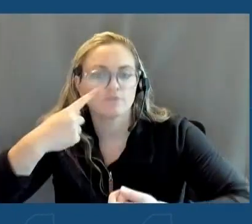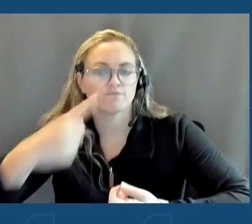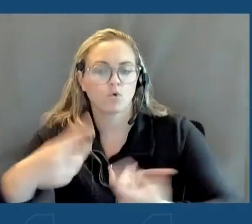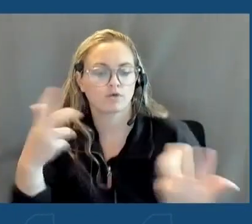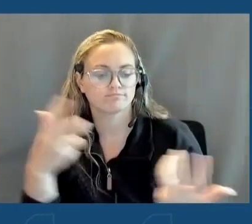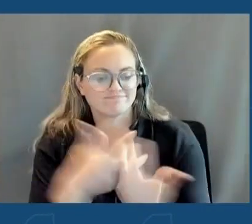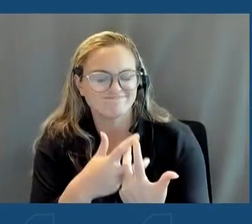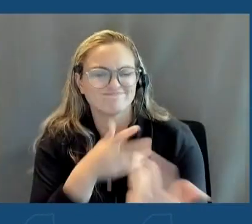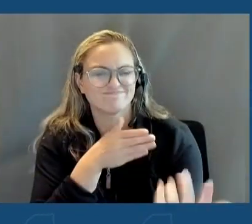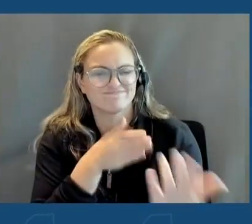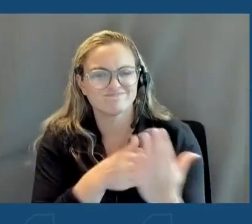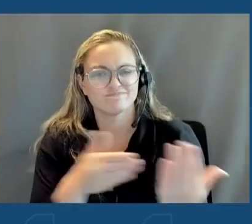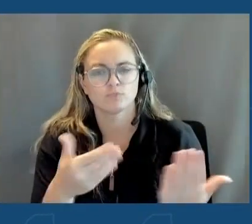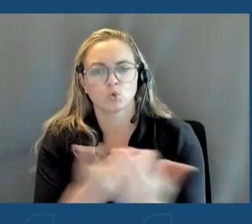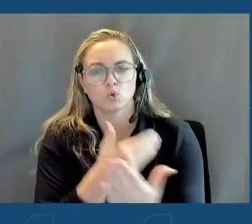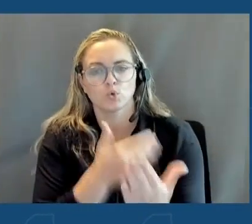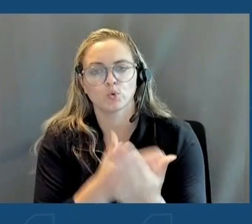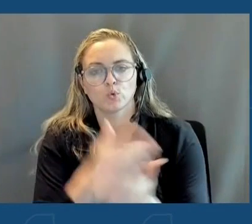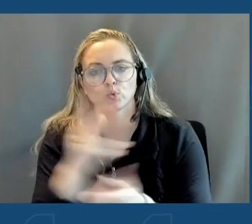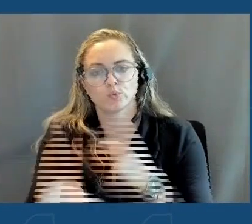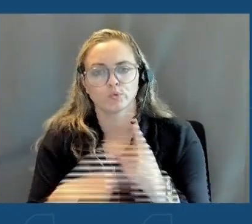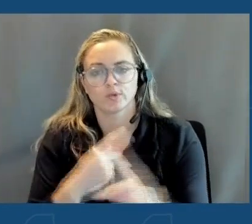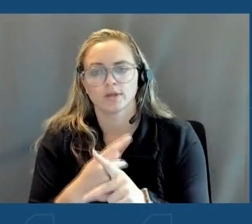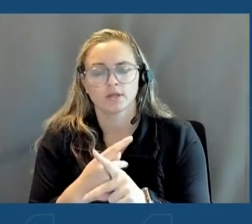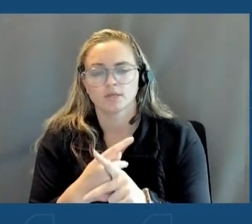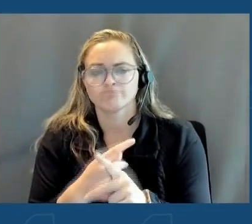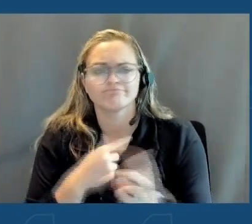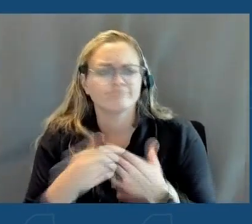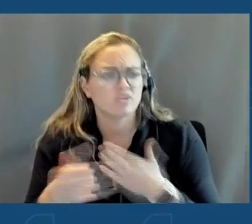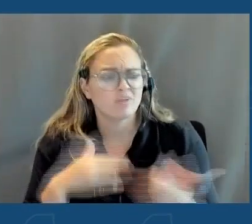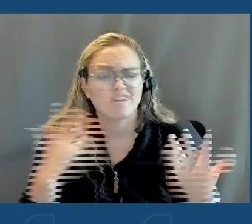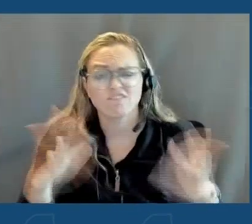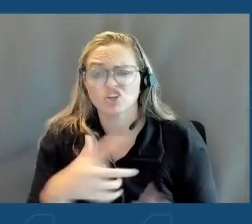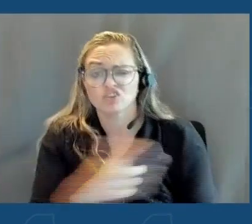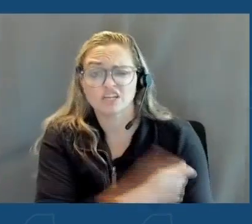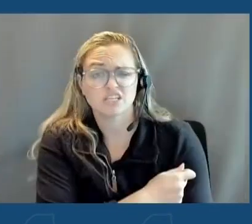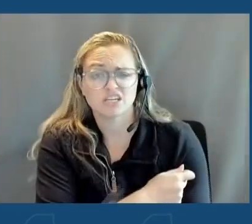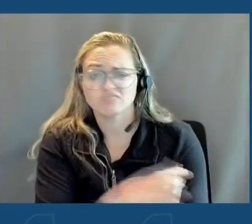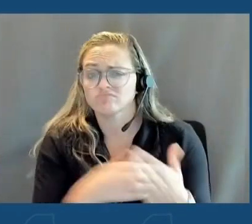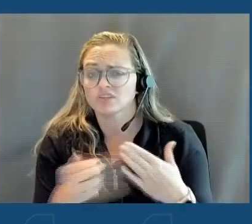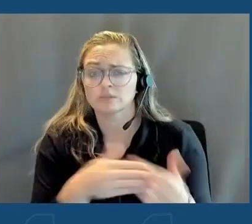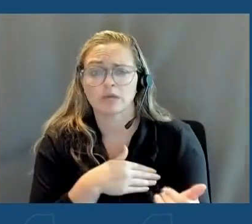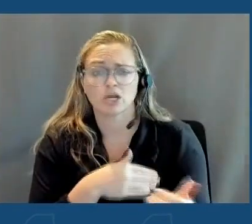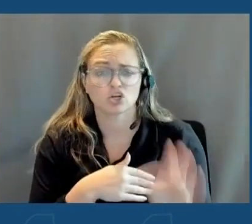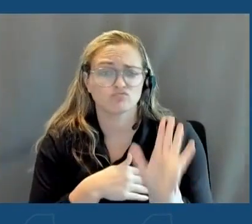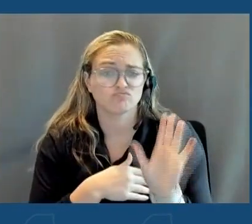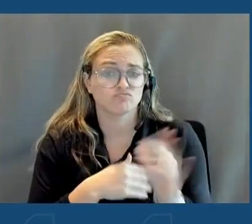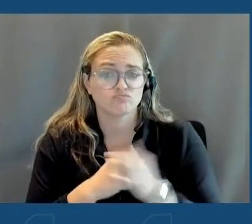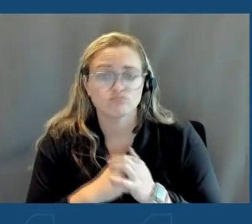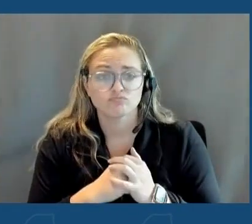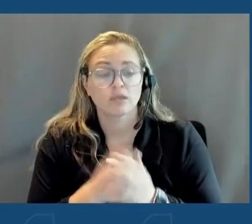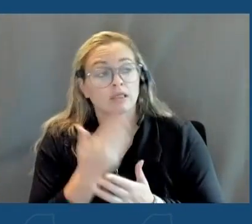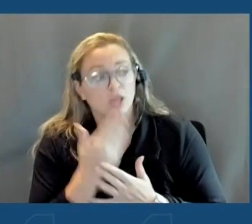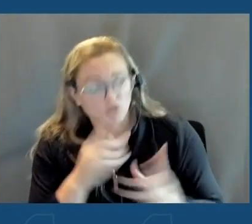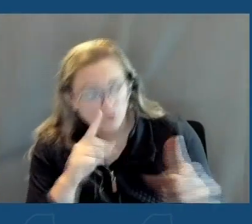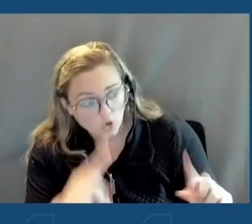ATTACK THE NEW VARIANTS . A BOOSTER IS A VACCINE, THE SAME WHEN YOU GET OVER AND OVER AND